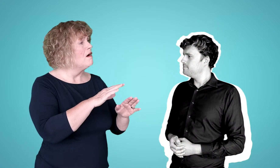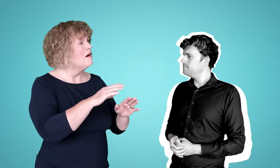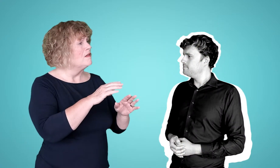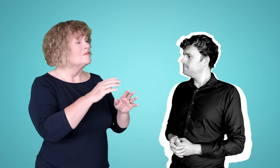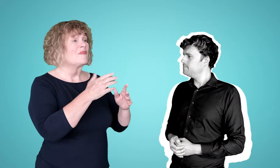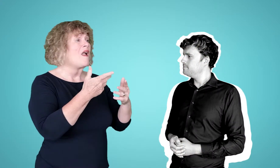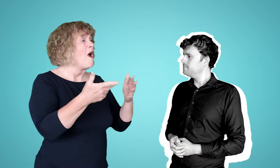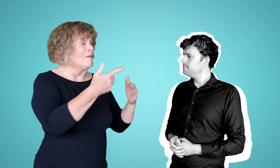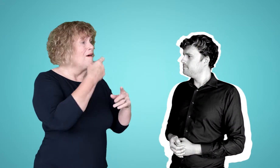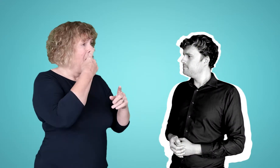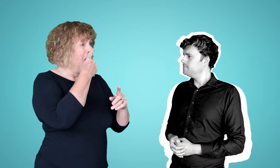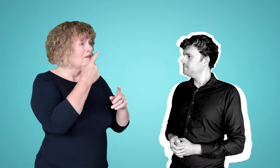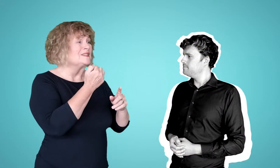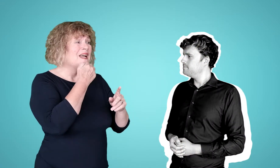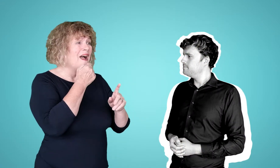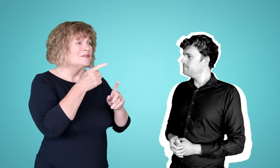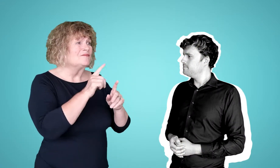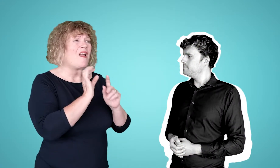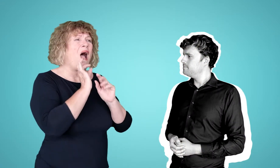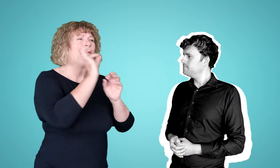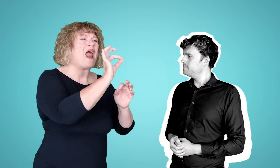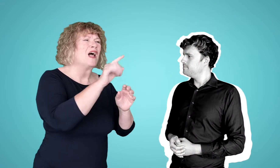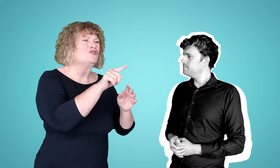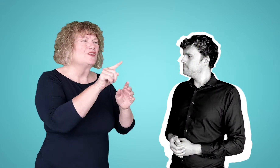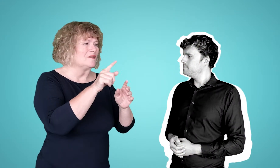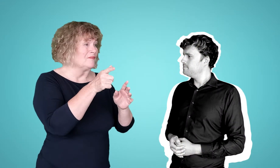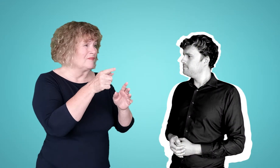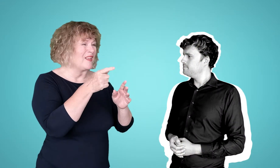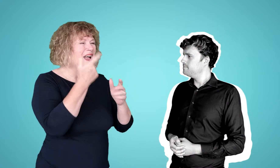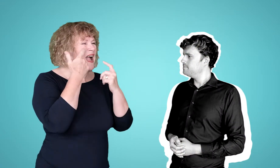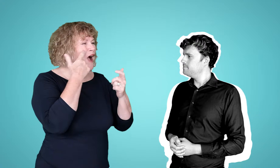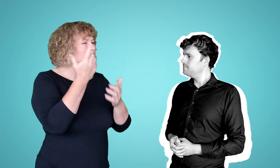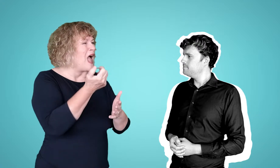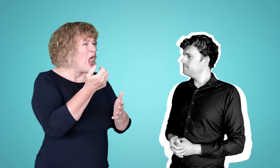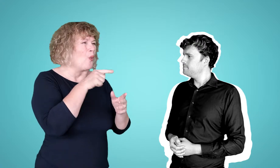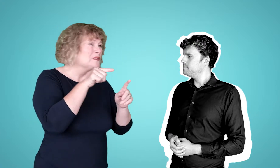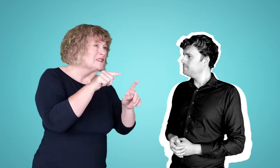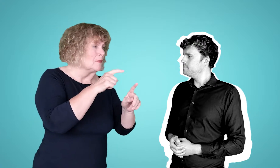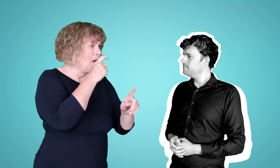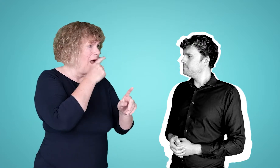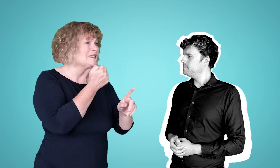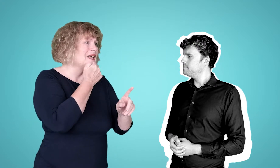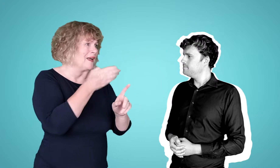A person can backdate their application for Carer’s Allowance